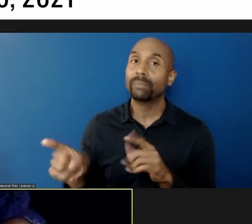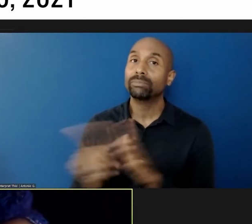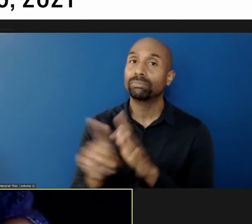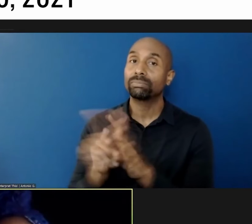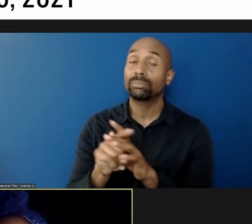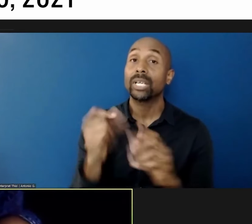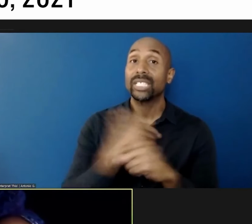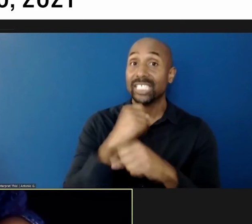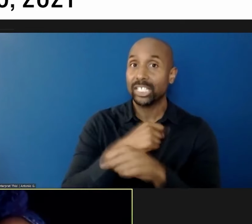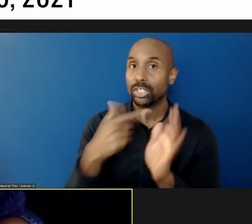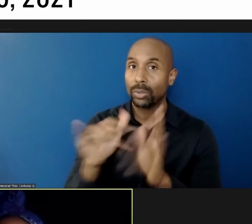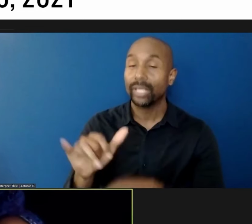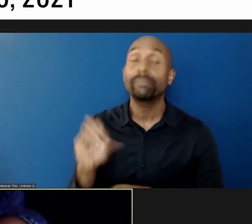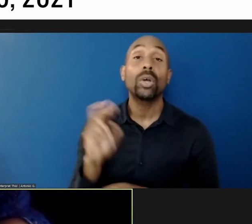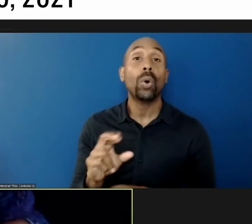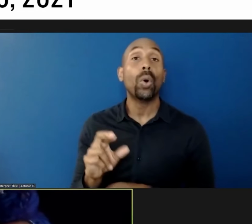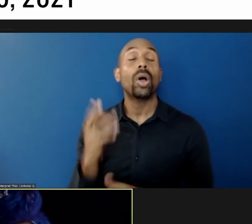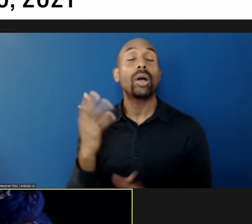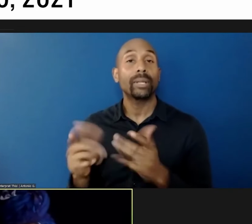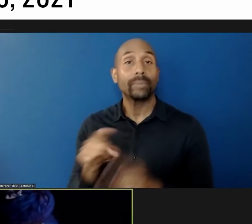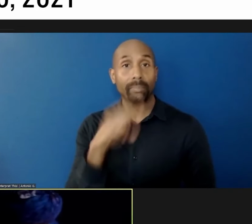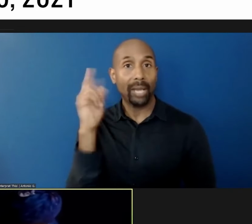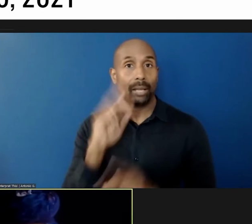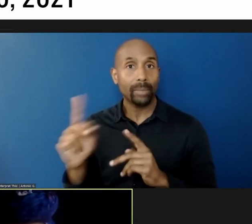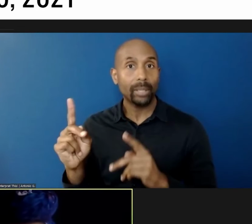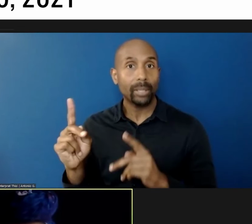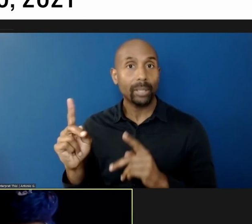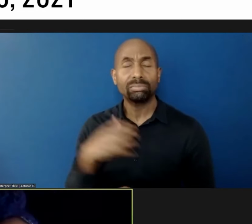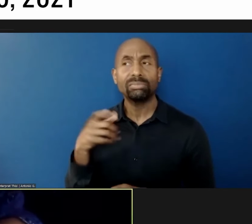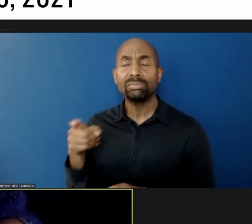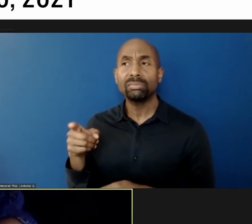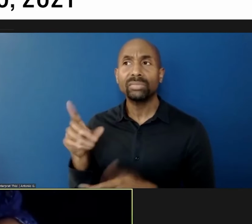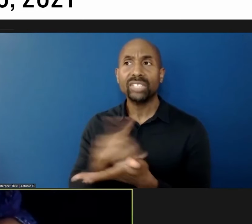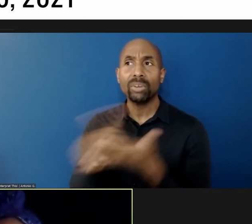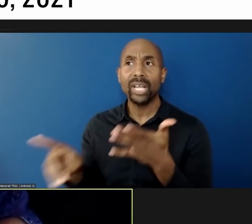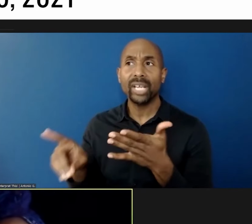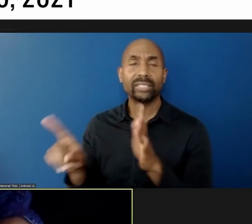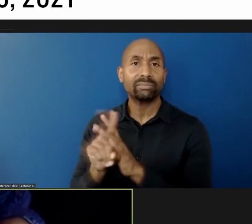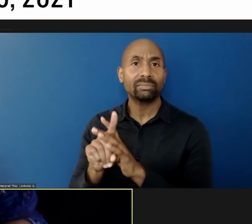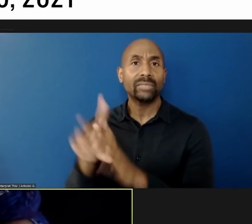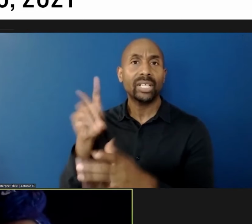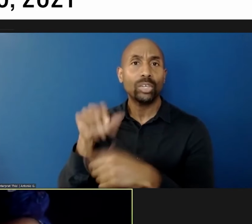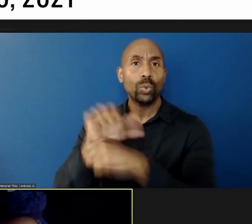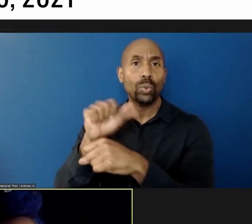higher statistics with us being unemployed and then you look at mental health statistics